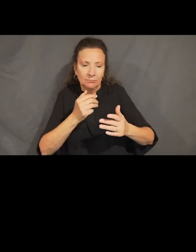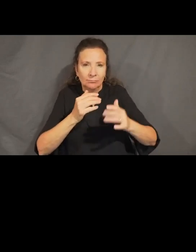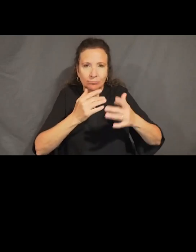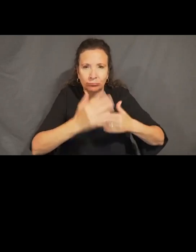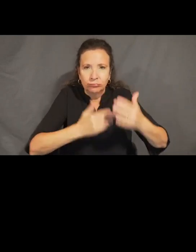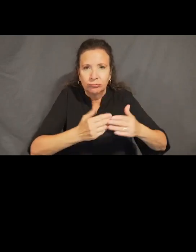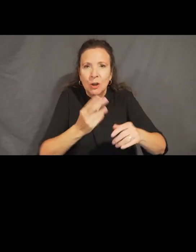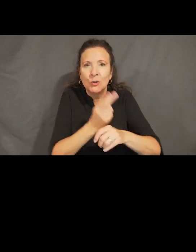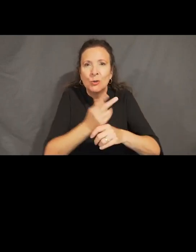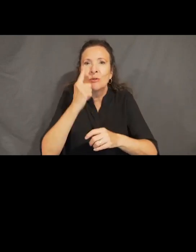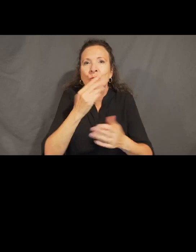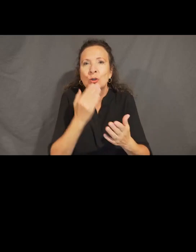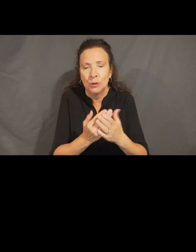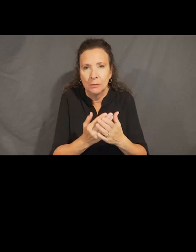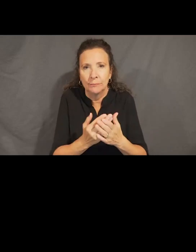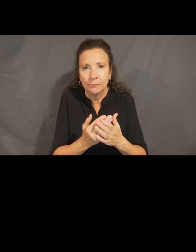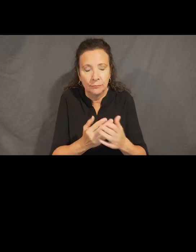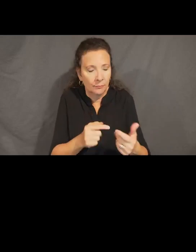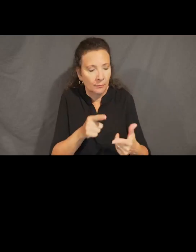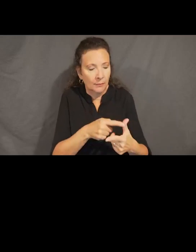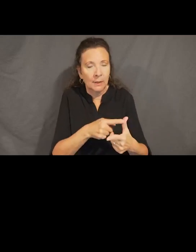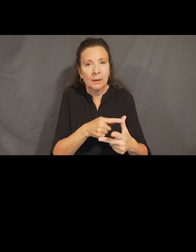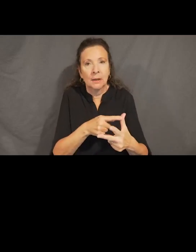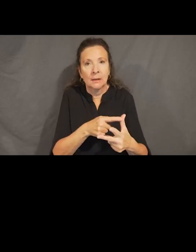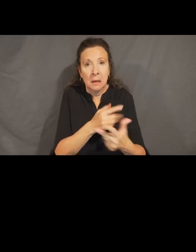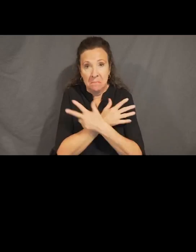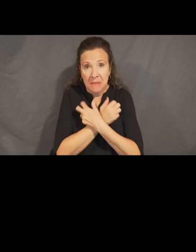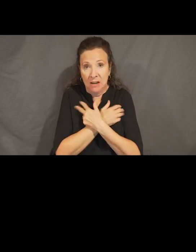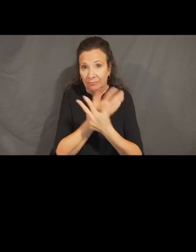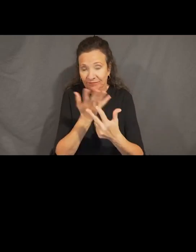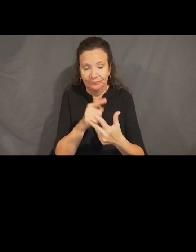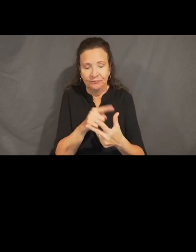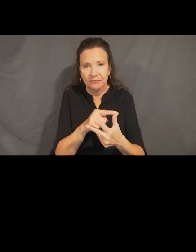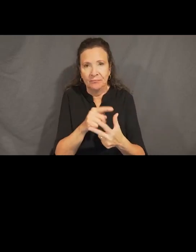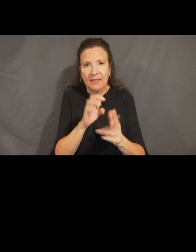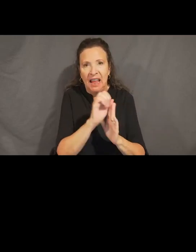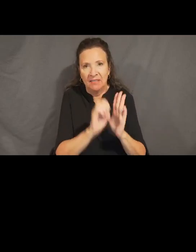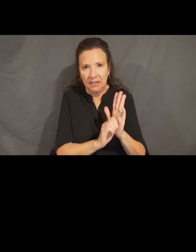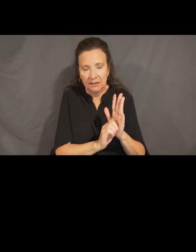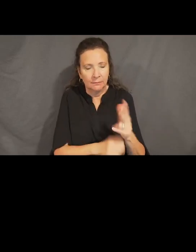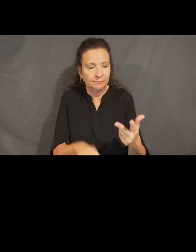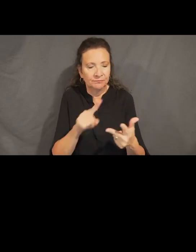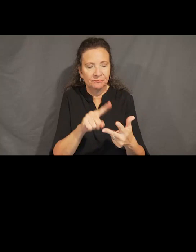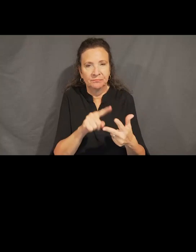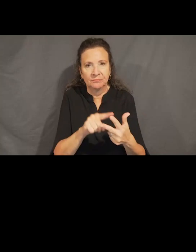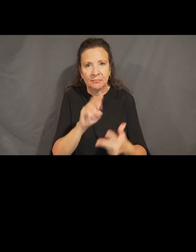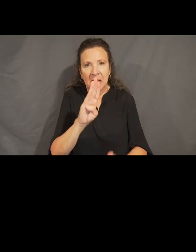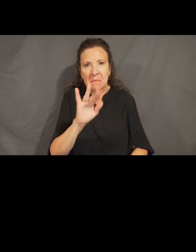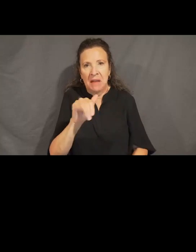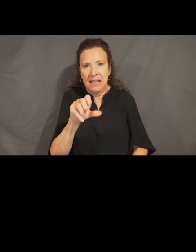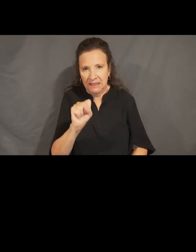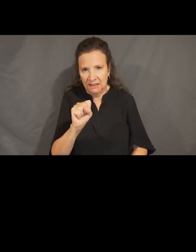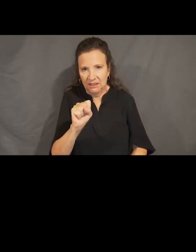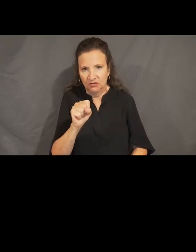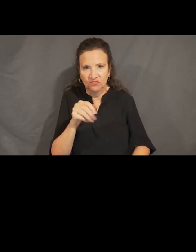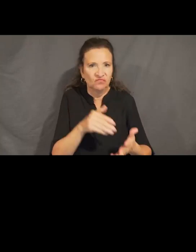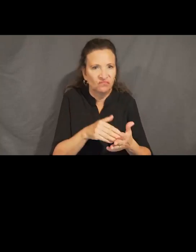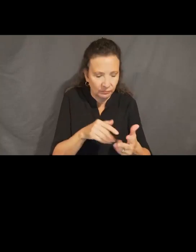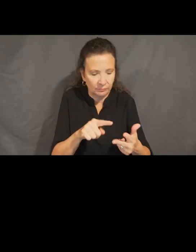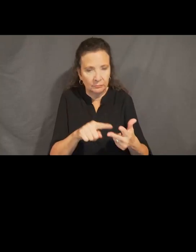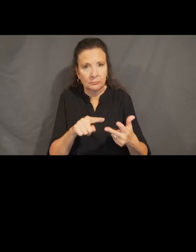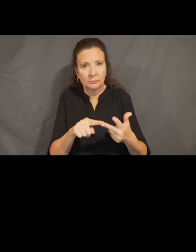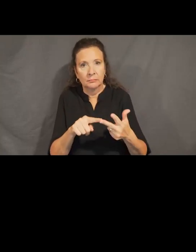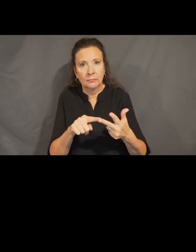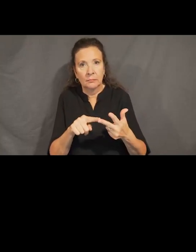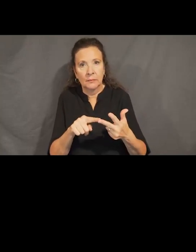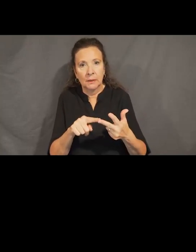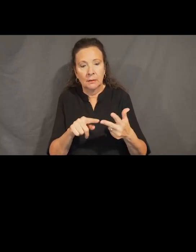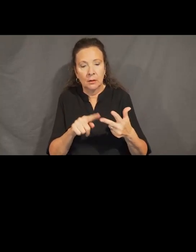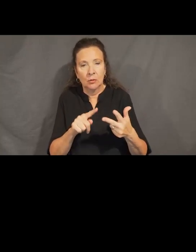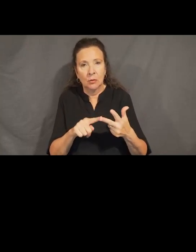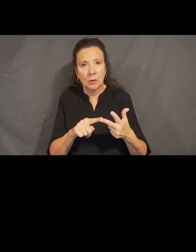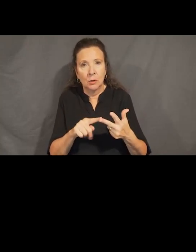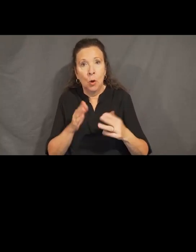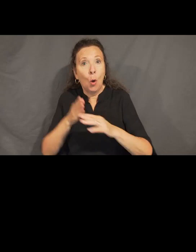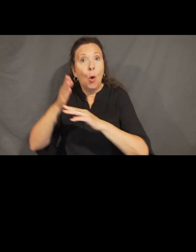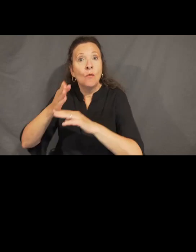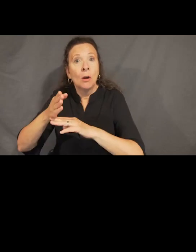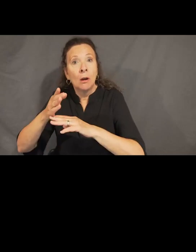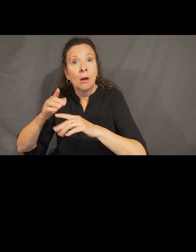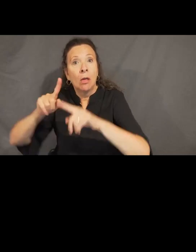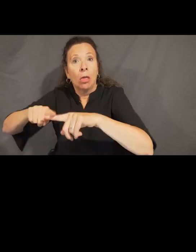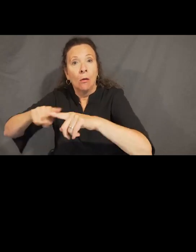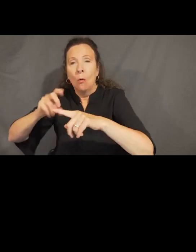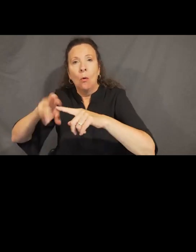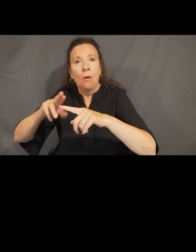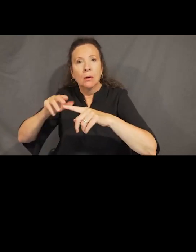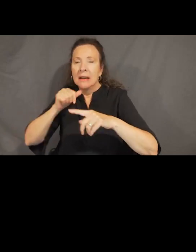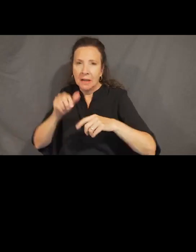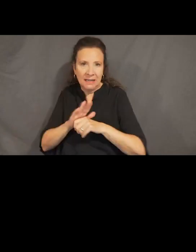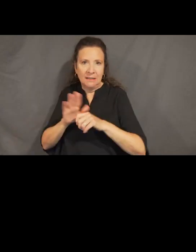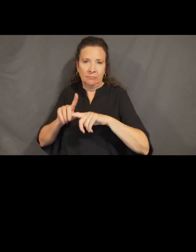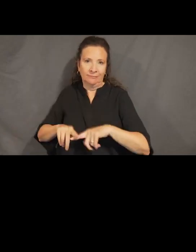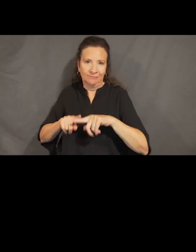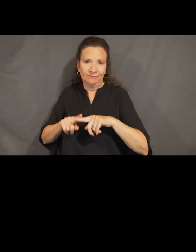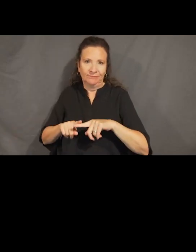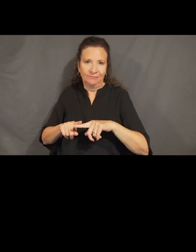ethics. The second bear was bias. The third bear is over or under reliance. You know, I am not sure